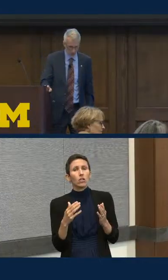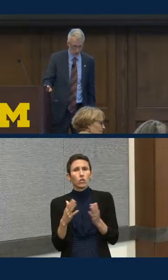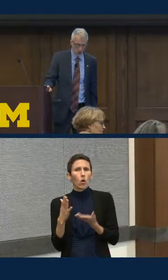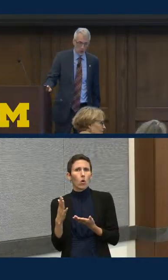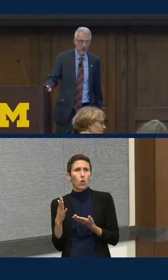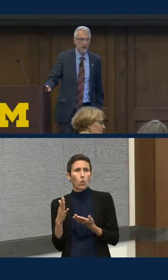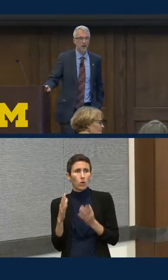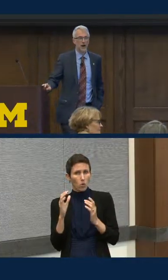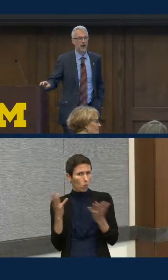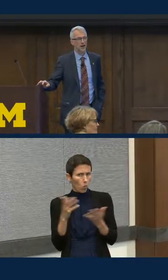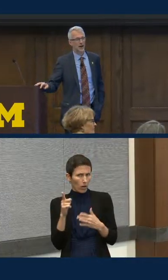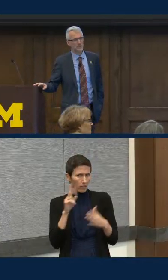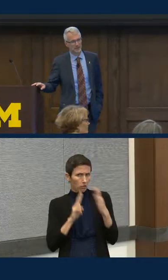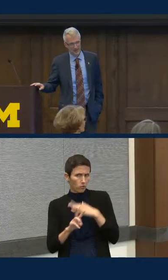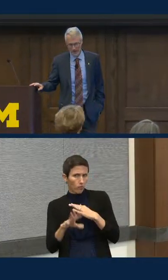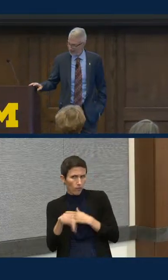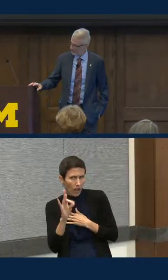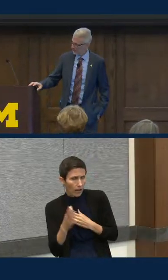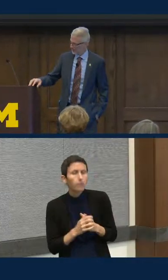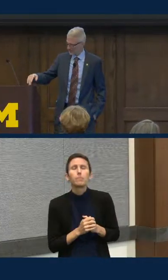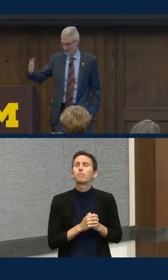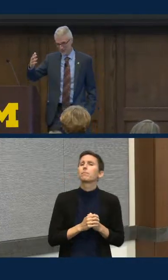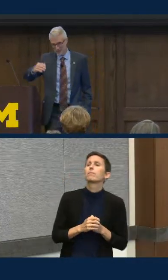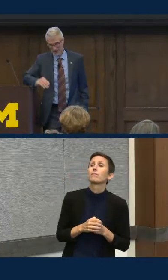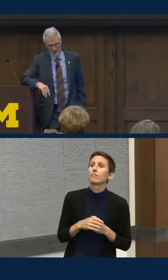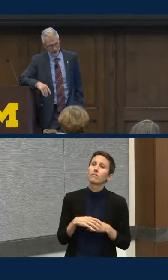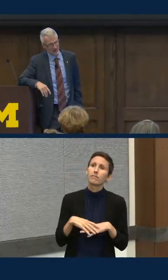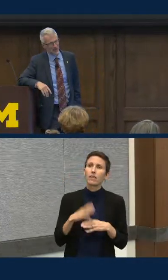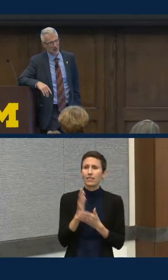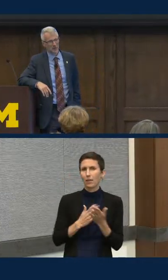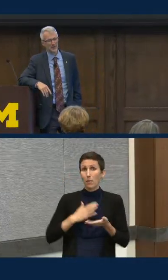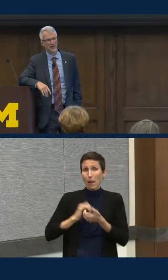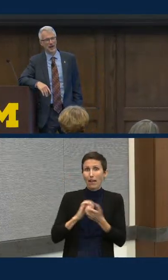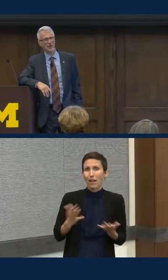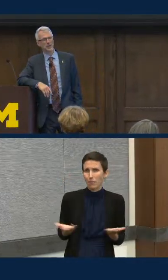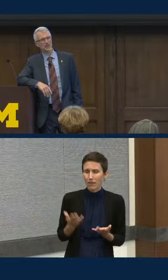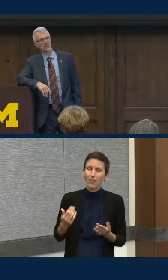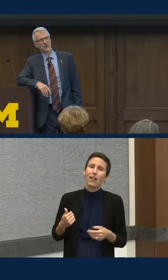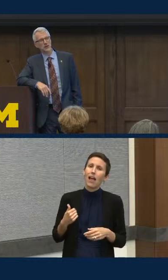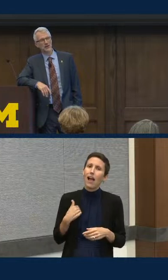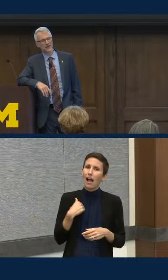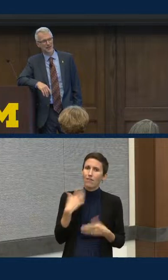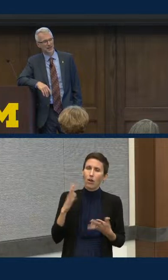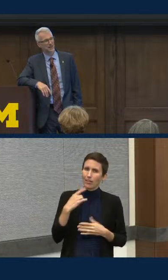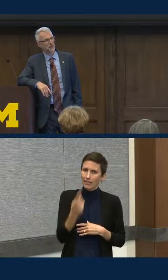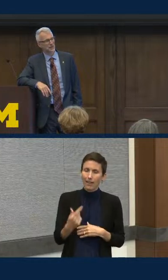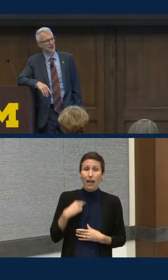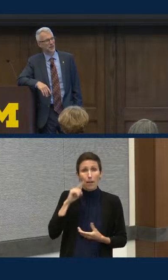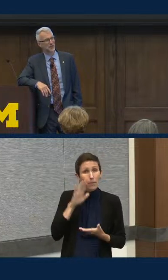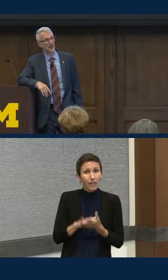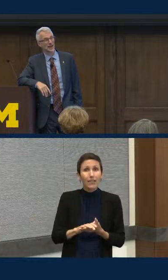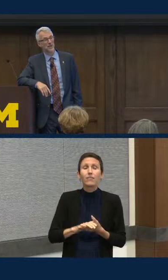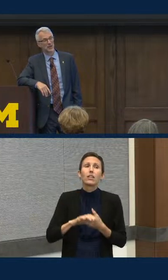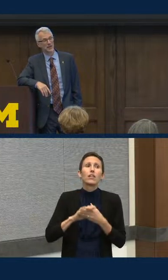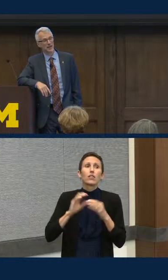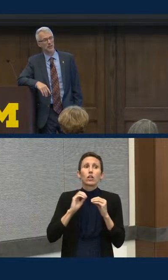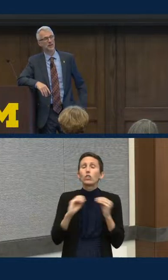Well, I would say, and some